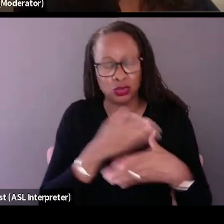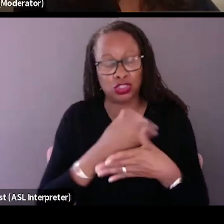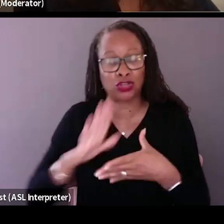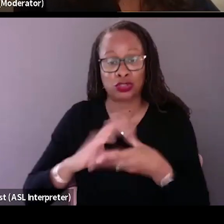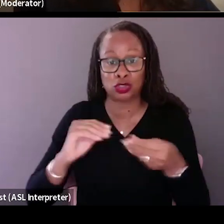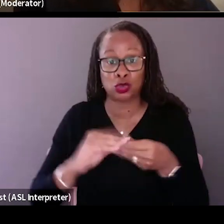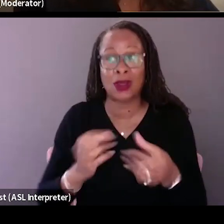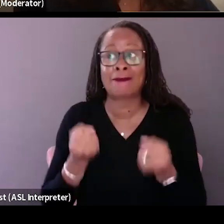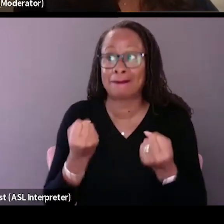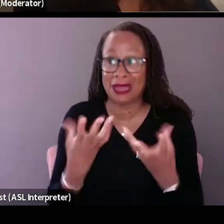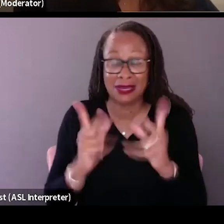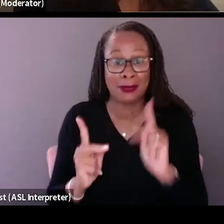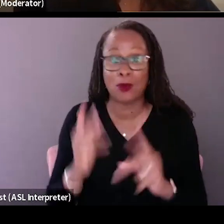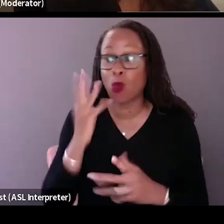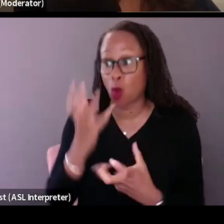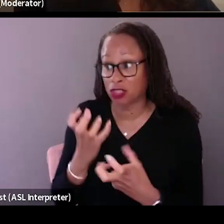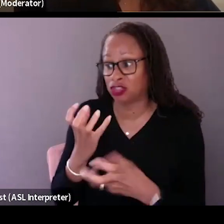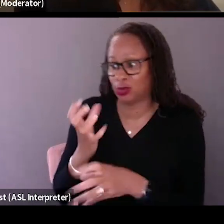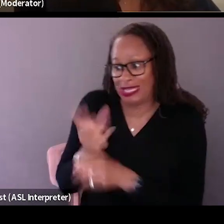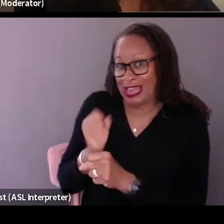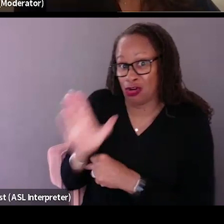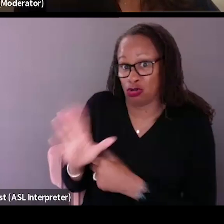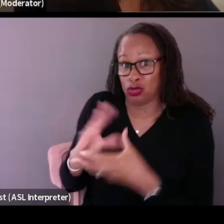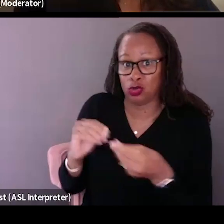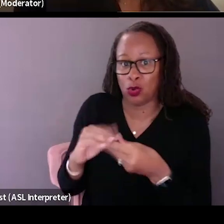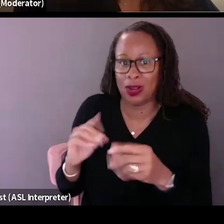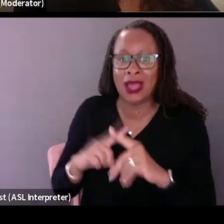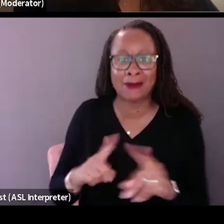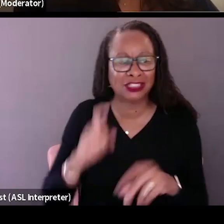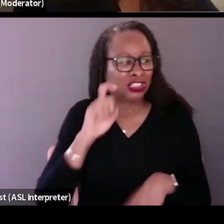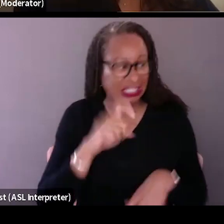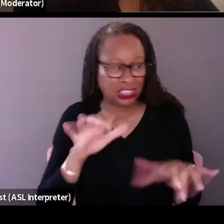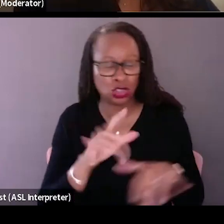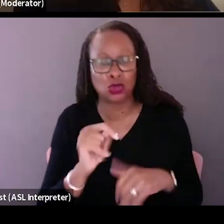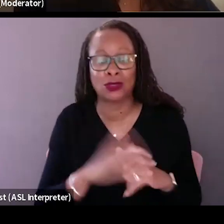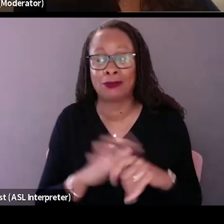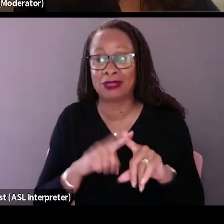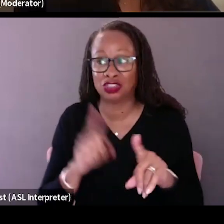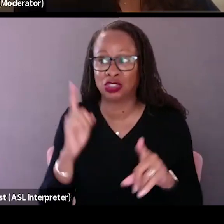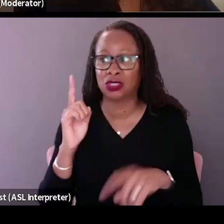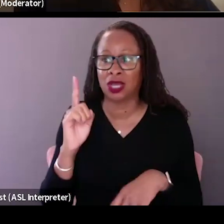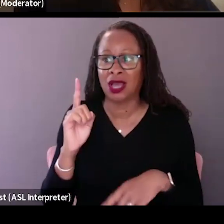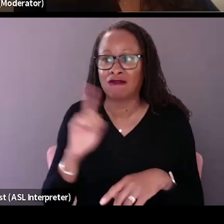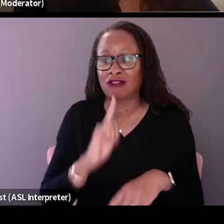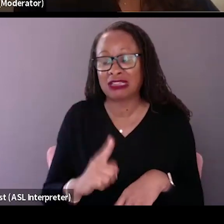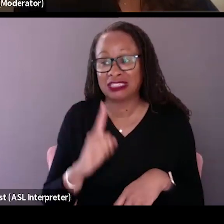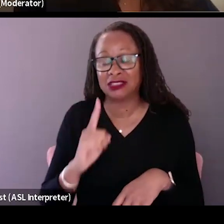and she knew that she would have to do it. And I think it was just about the relationship that we ended up forming